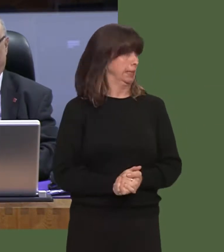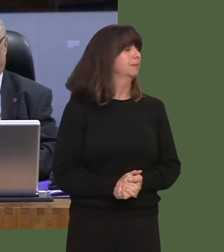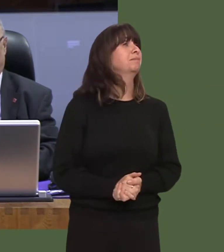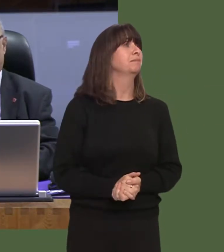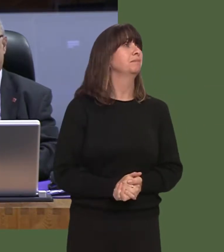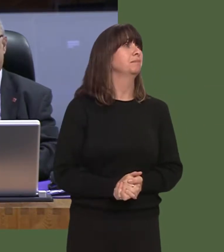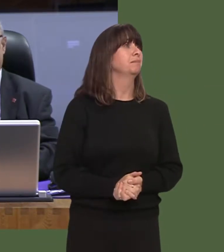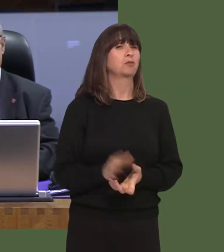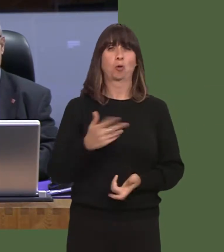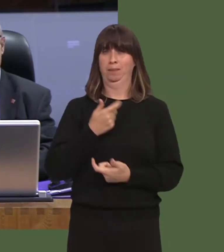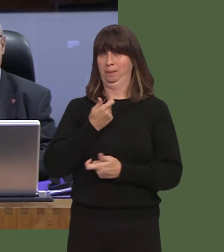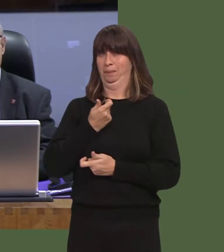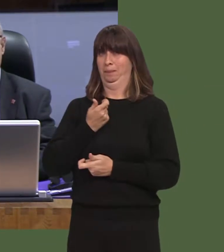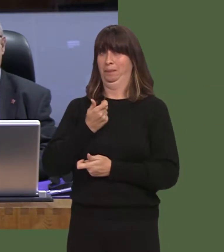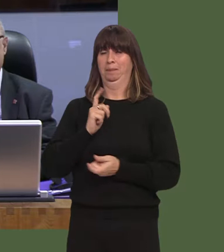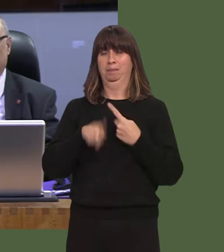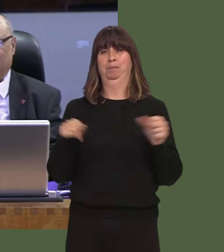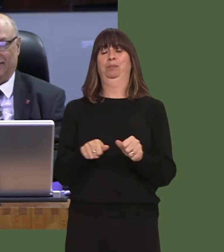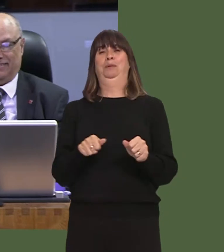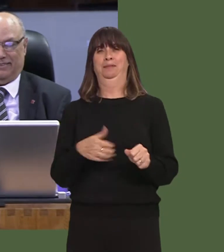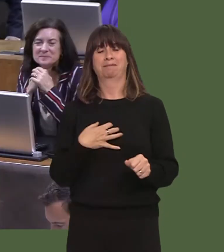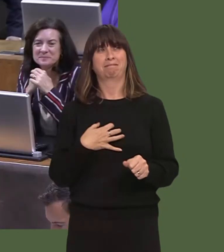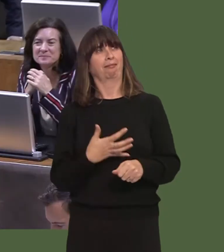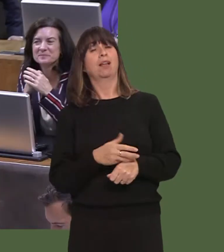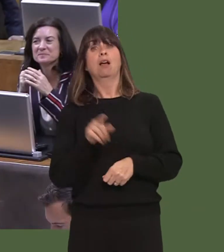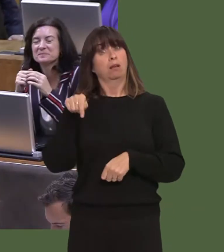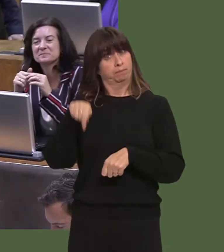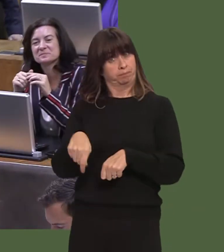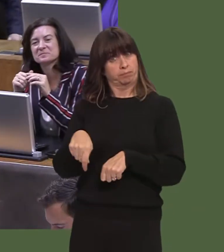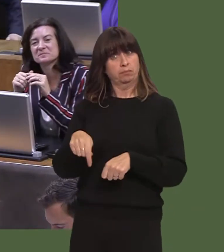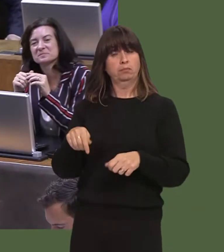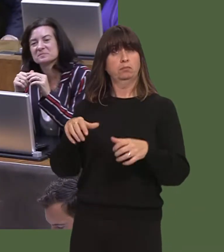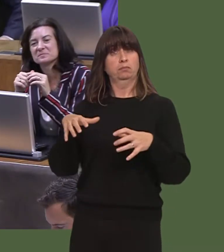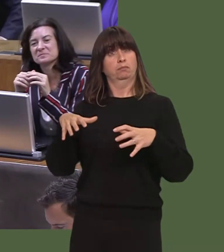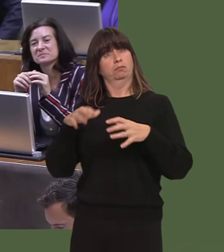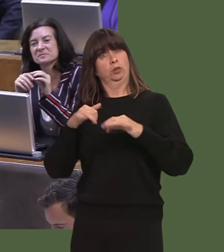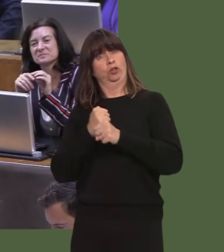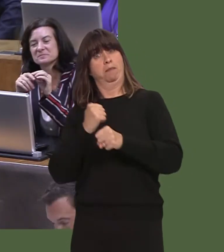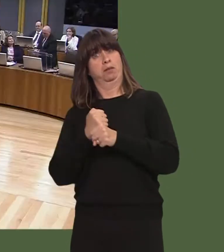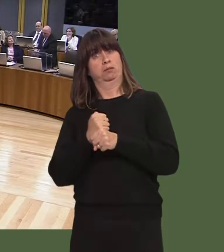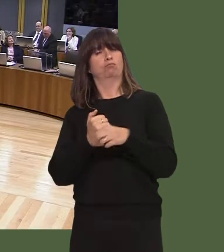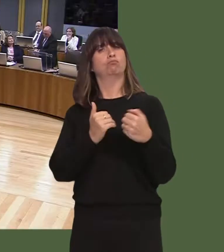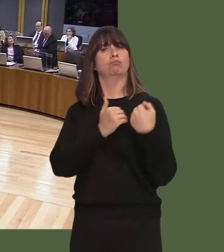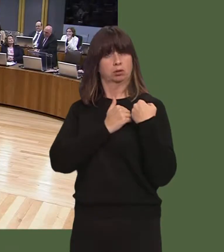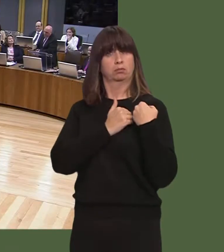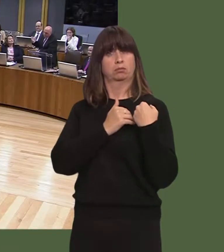Paul Davies AM: Well, let me remind you, First Minister, that this organisation is, of course, directly accountable to your Government.